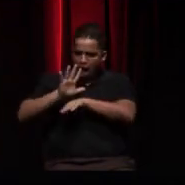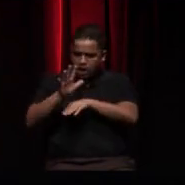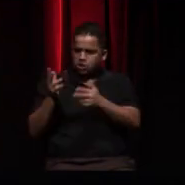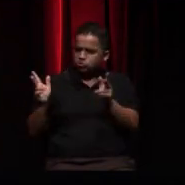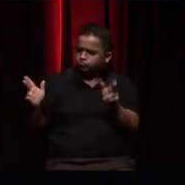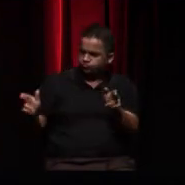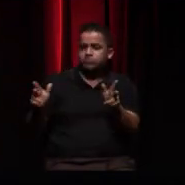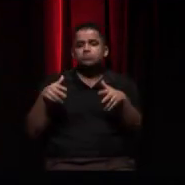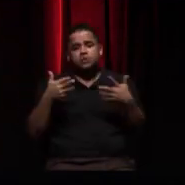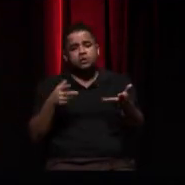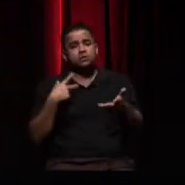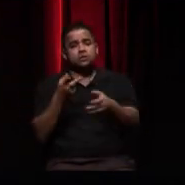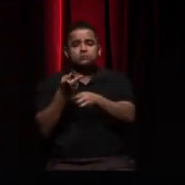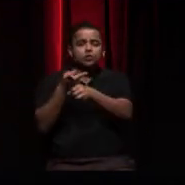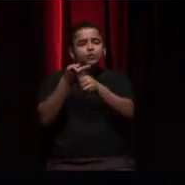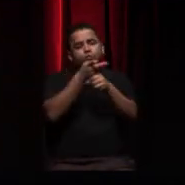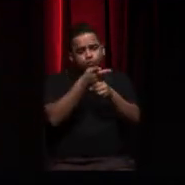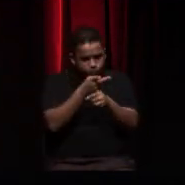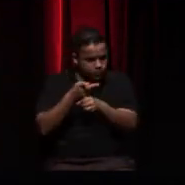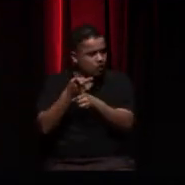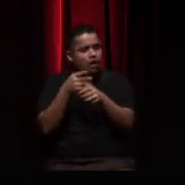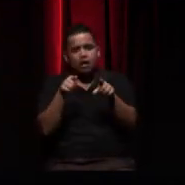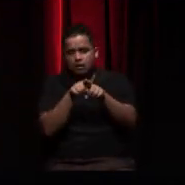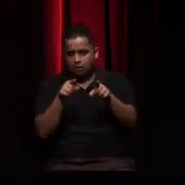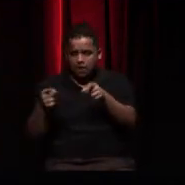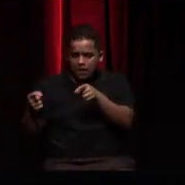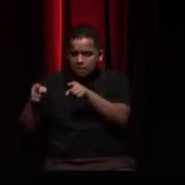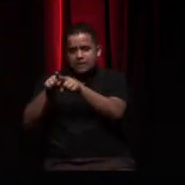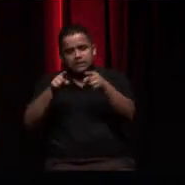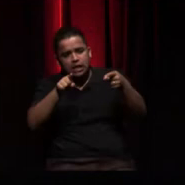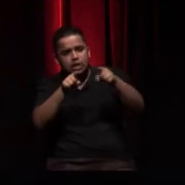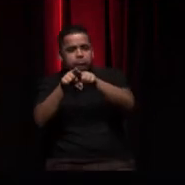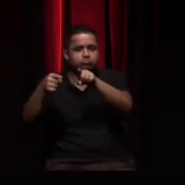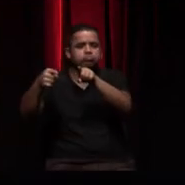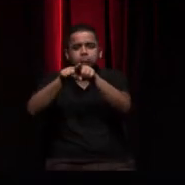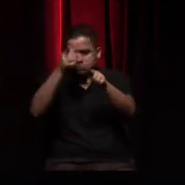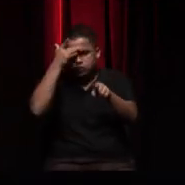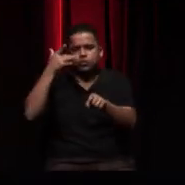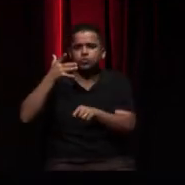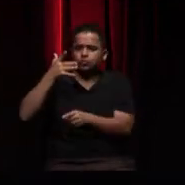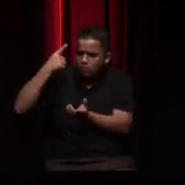and have partners equally committed to it.